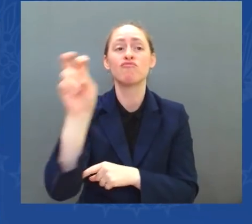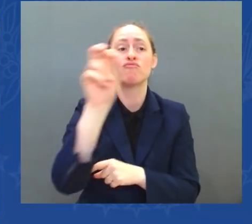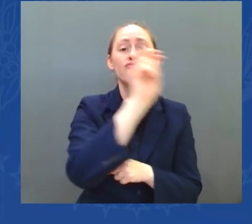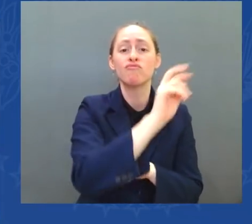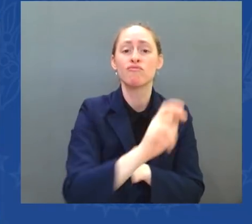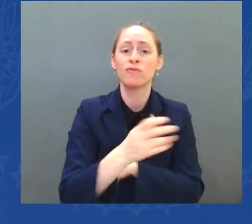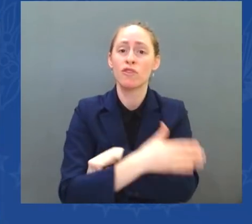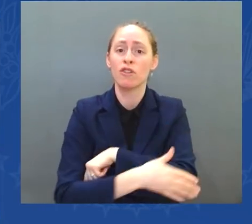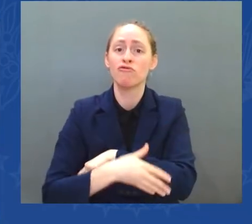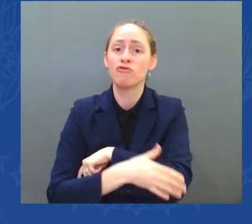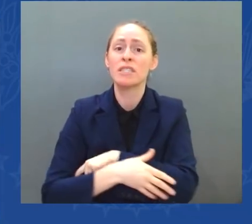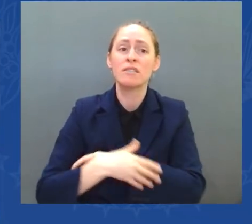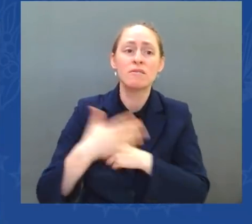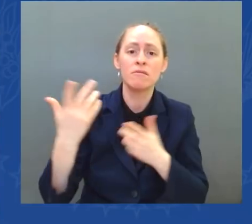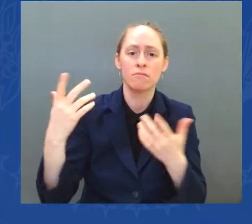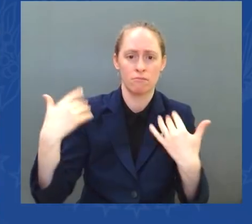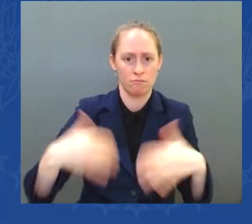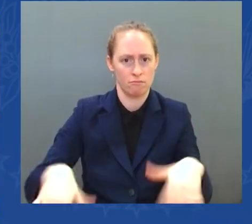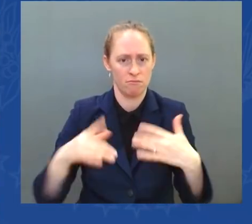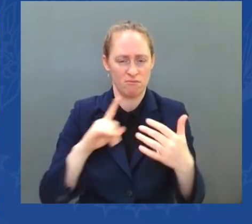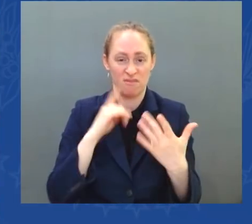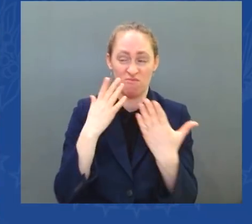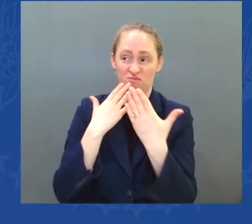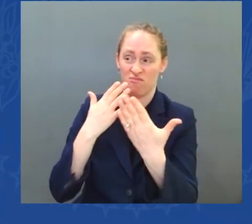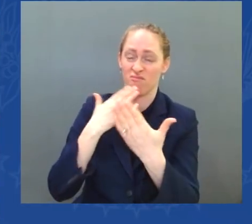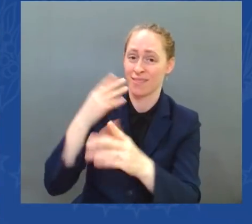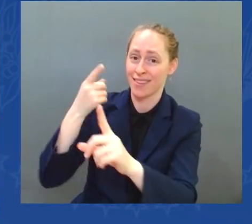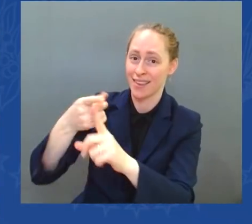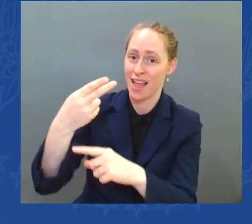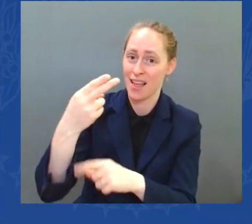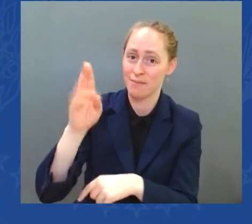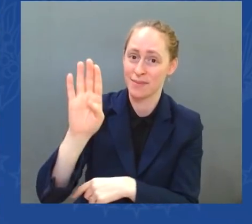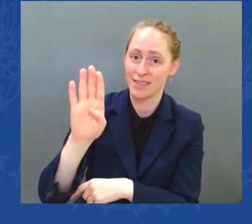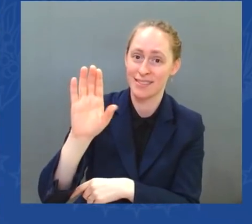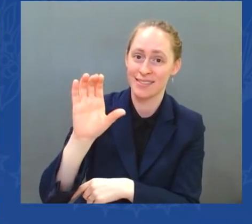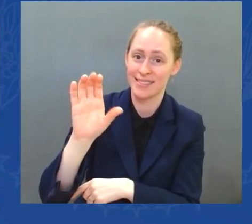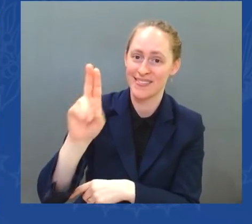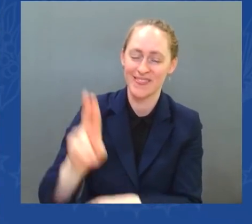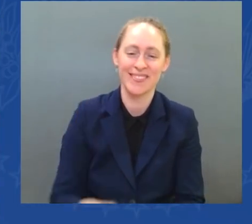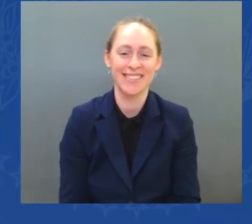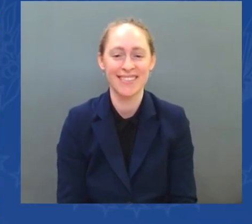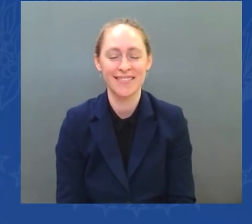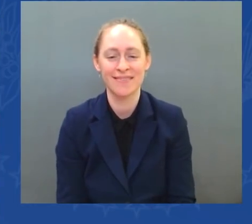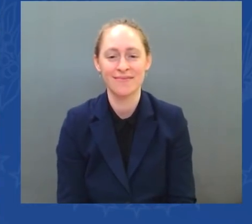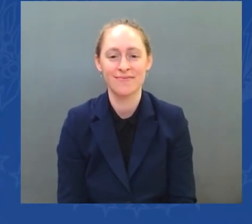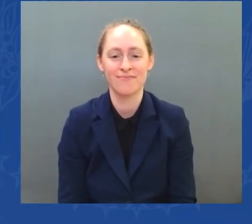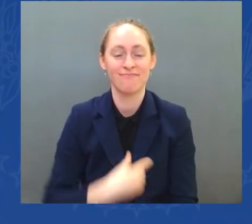the highest number of African-American engineers, and they go on to have successful careers in government, industry, and academia.